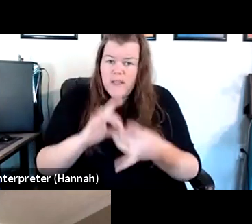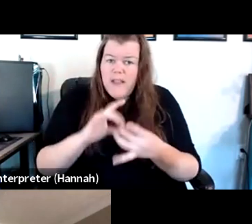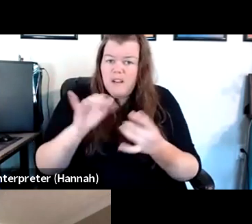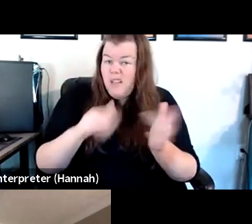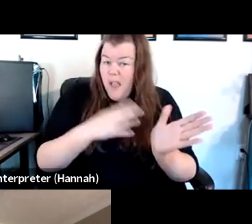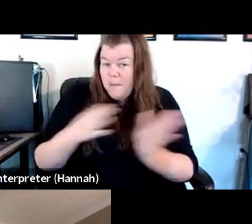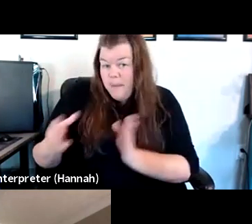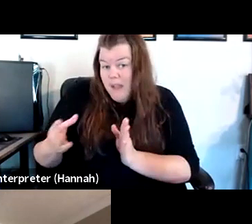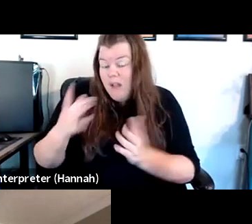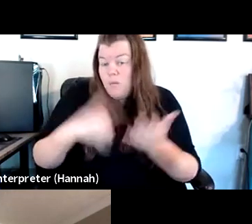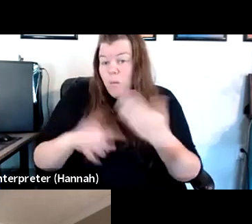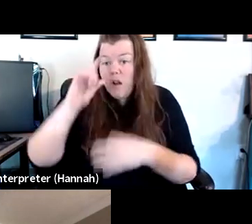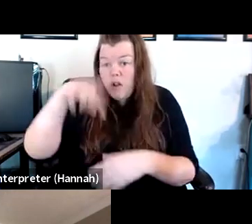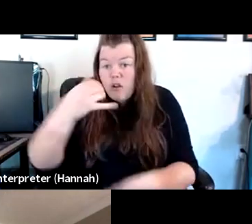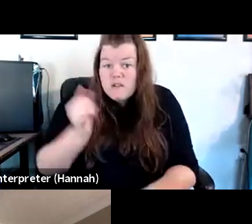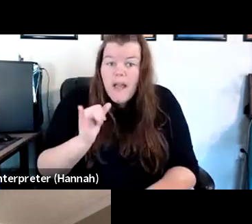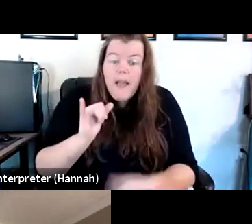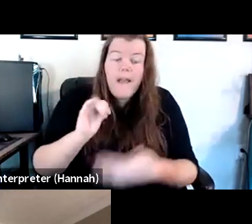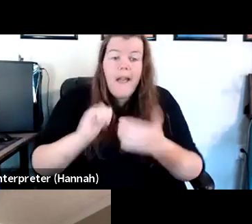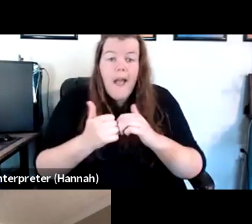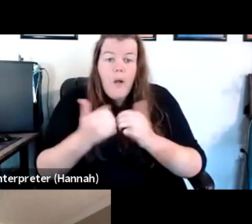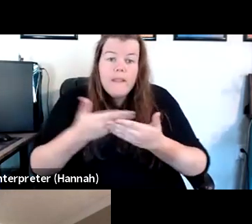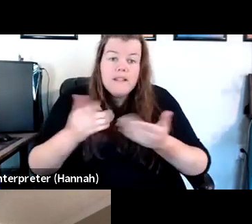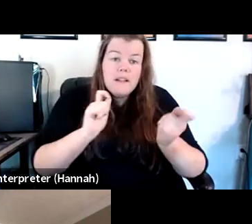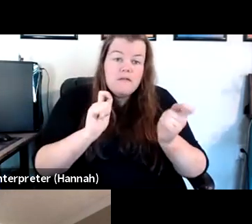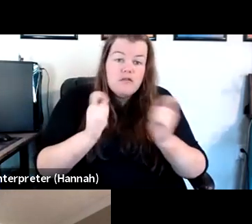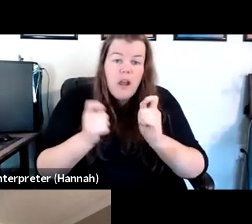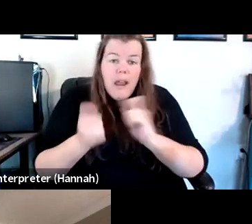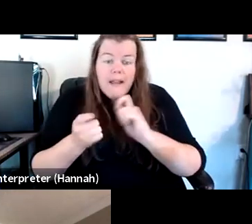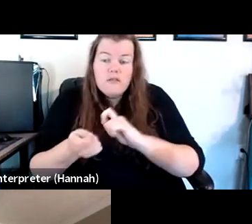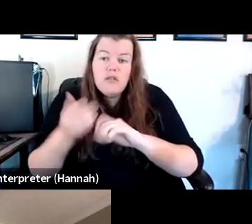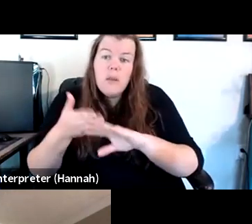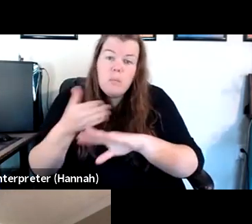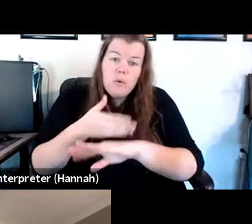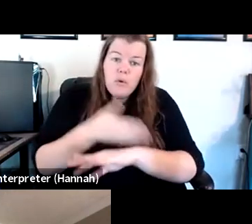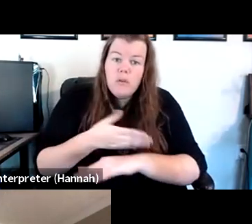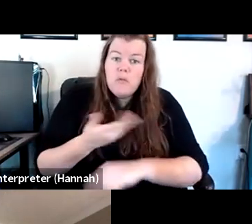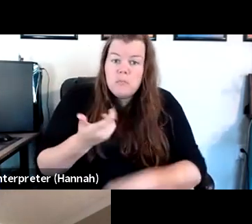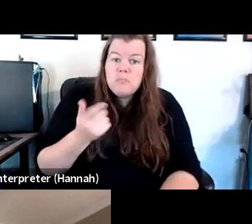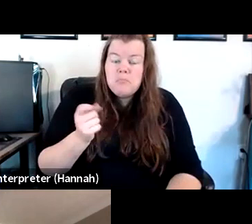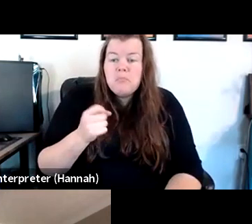that looks like and how things have changed and shifted for the better and also then how we are